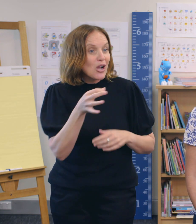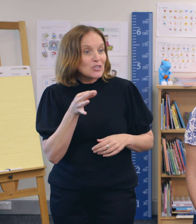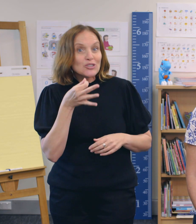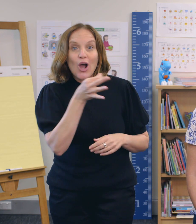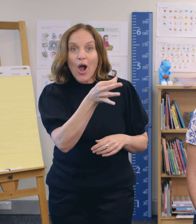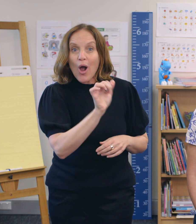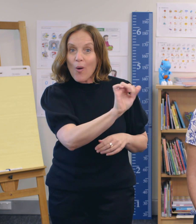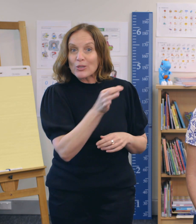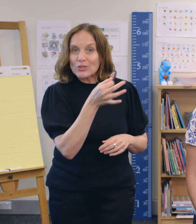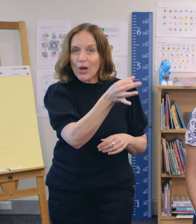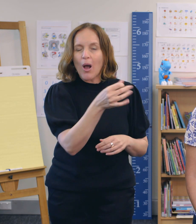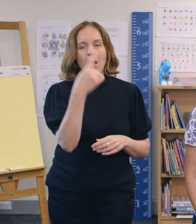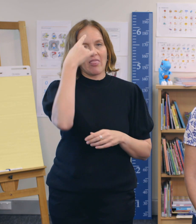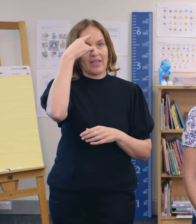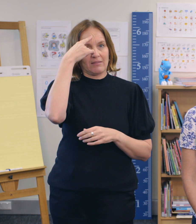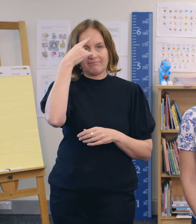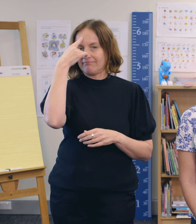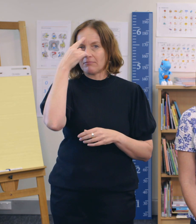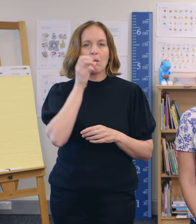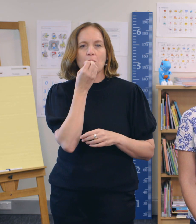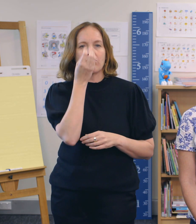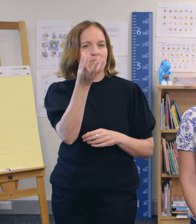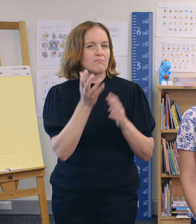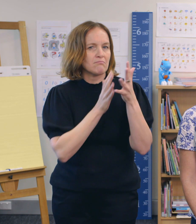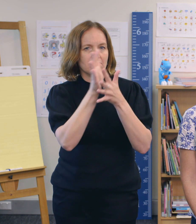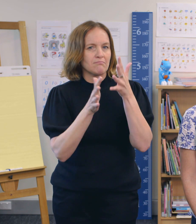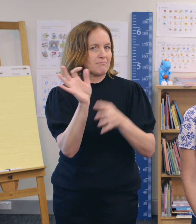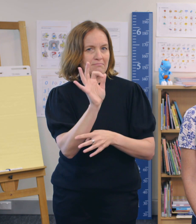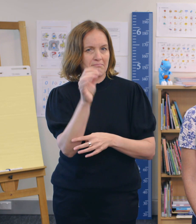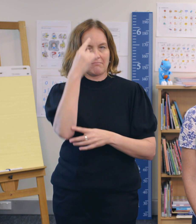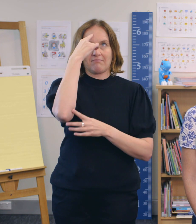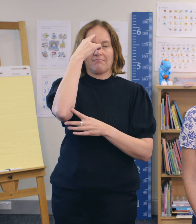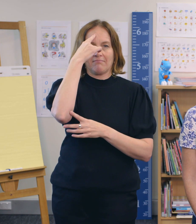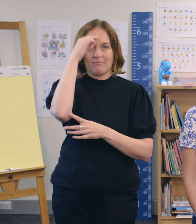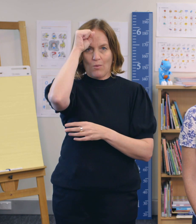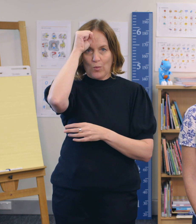Think of your answer in your head, not out loud.